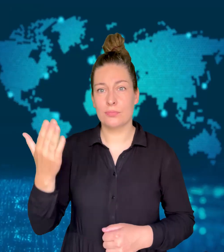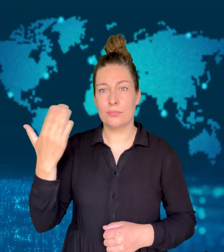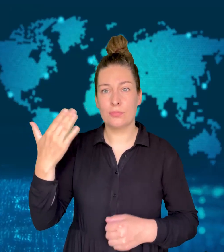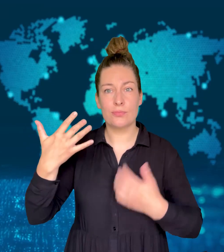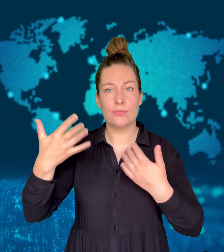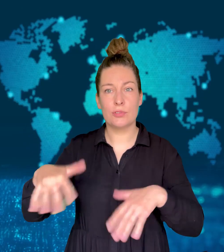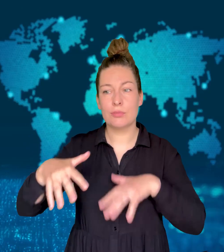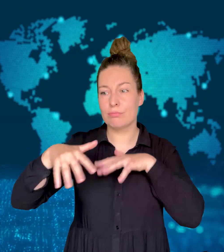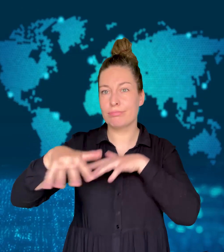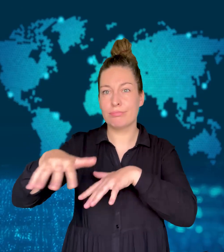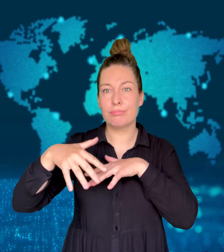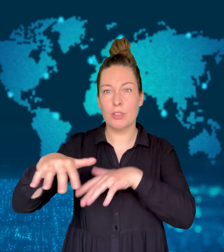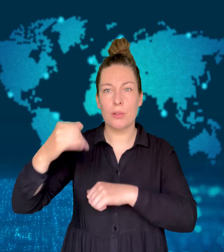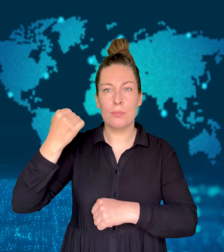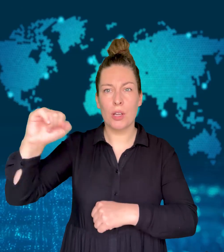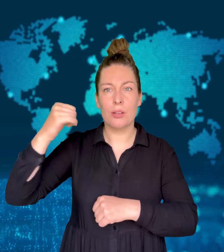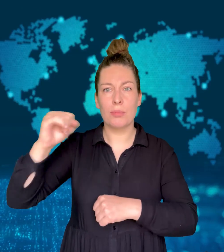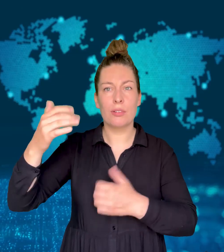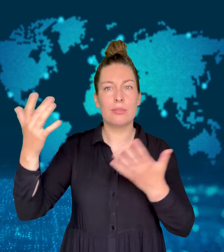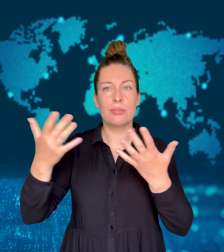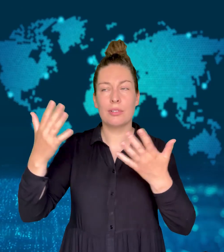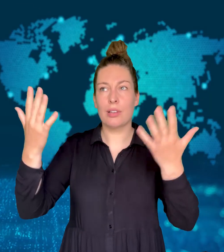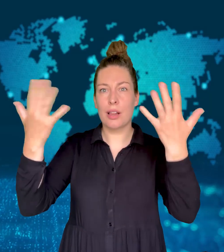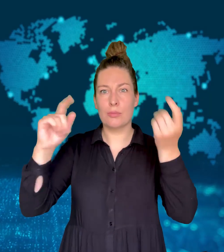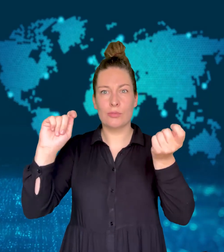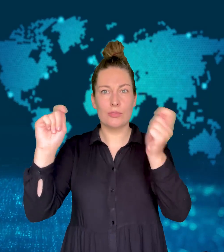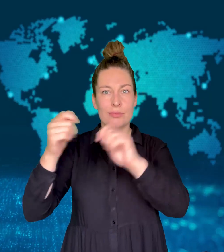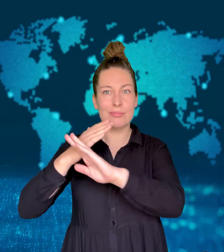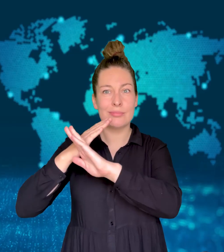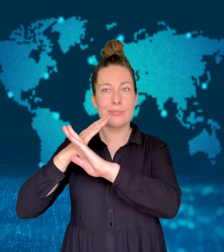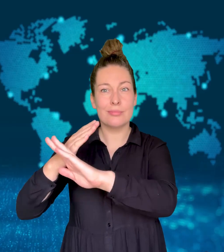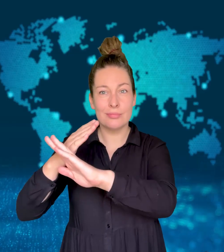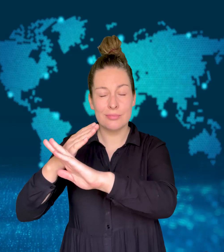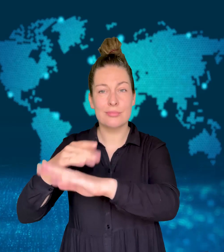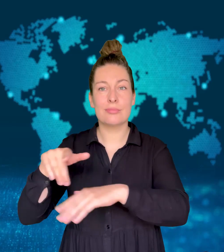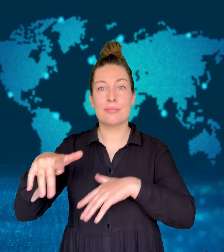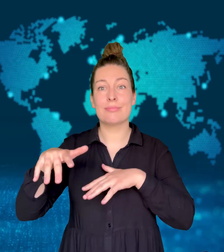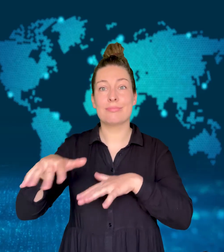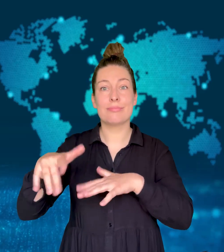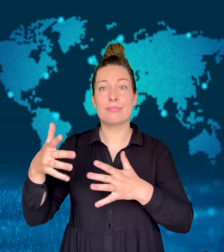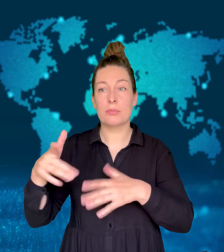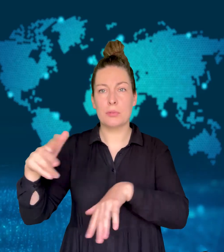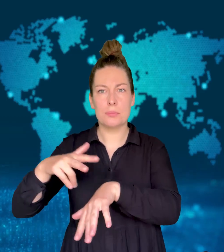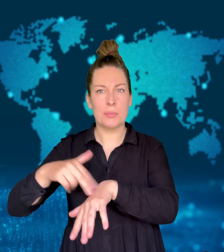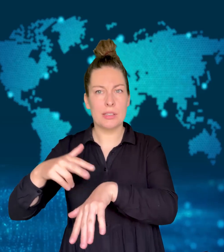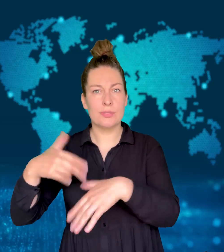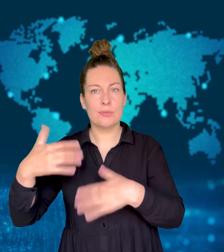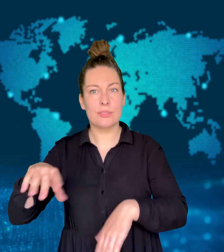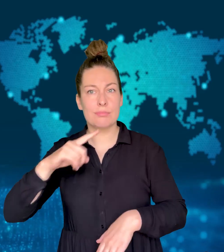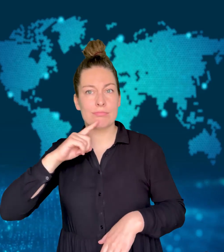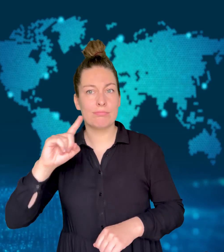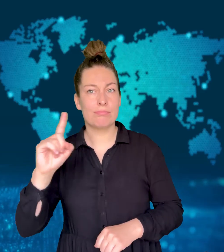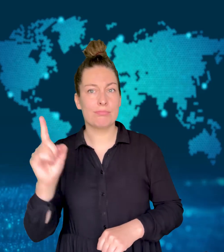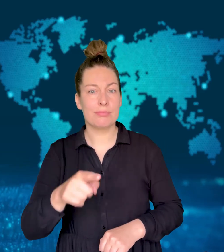[MONIKA]: Greta Thunberg has been charged with disobeying police orders